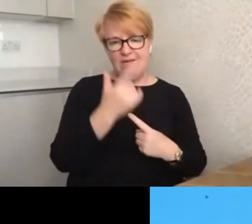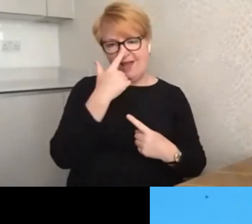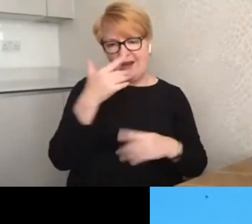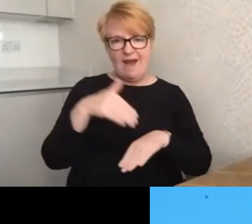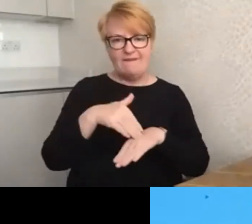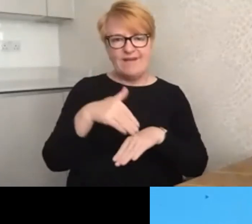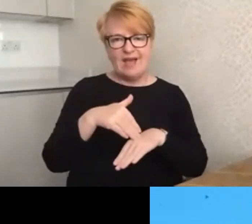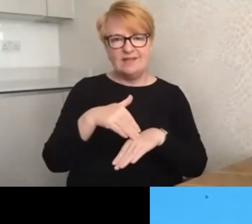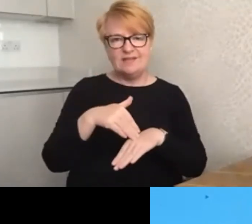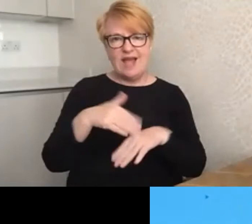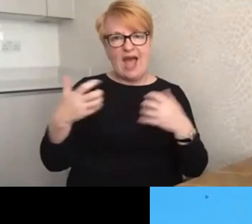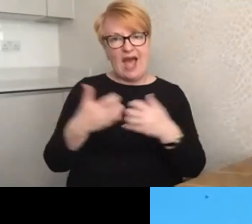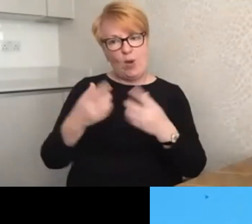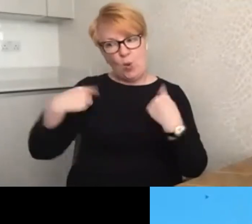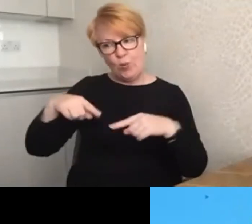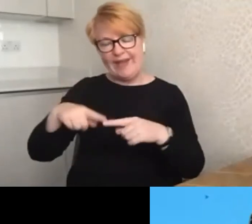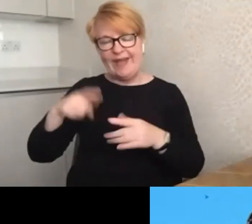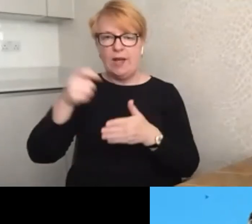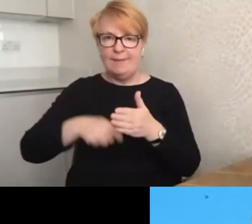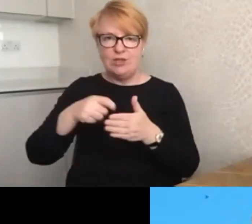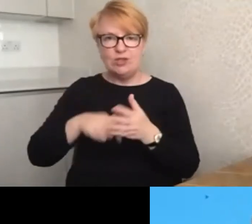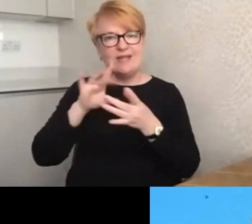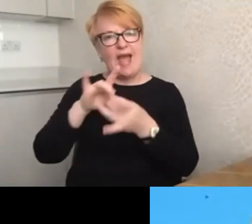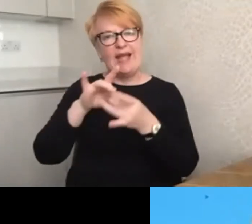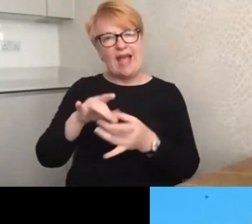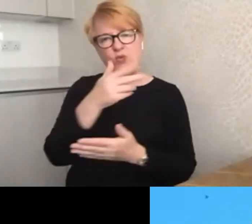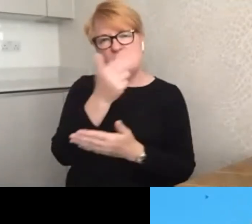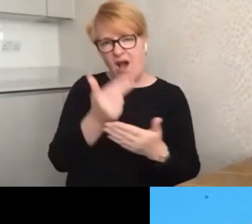we as commissioners engage with artists or also engage with communities.